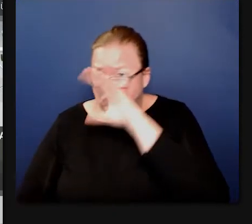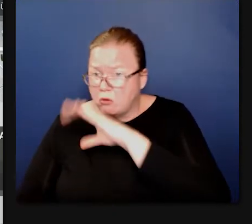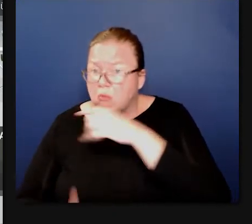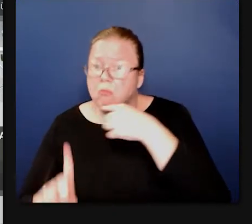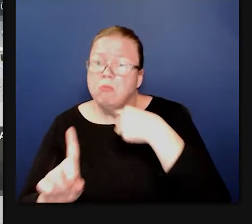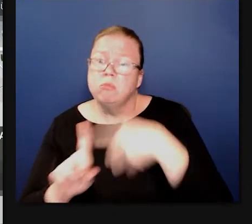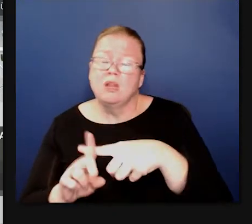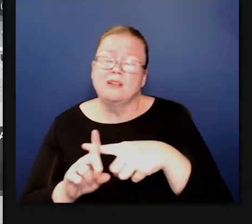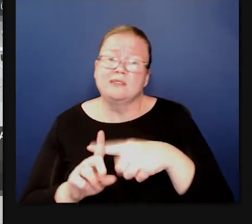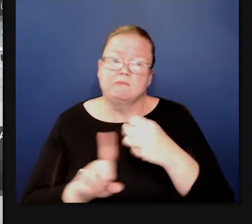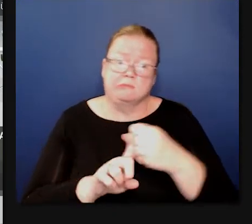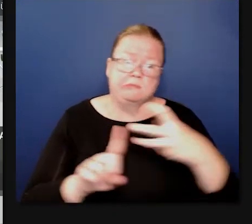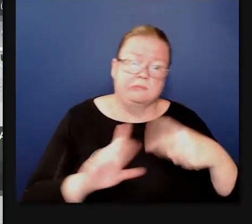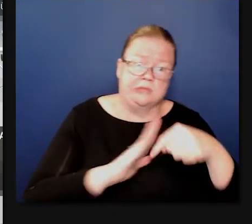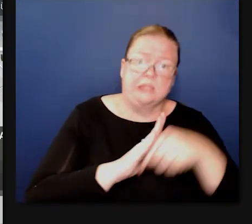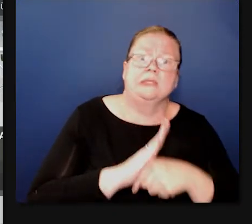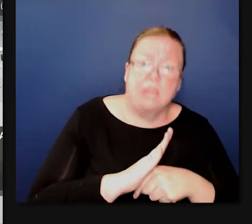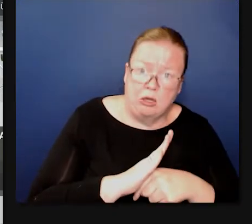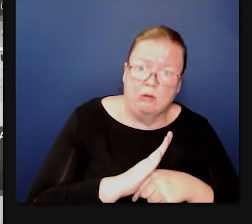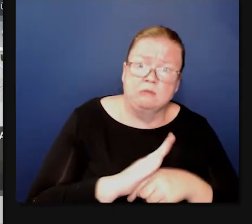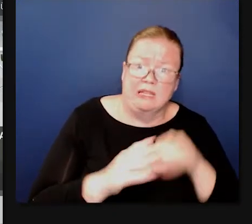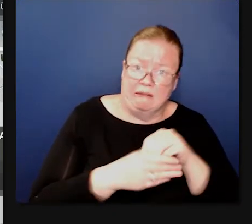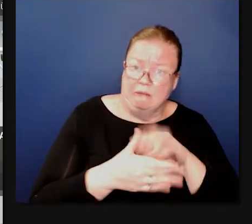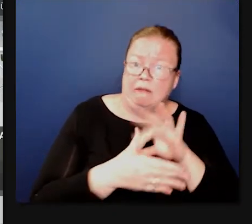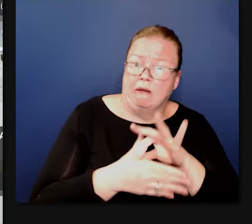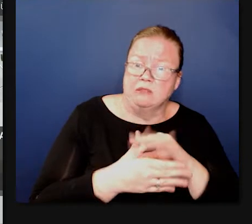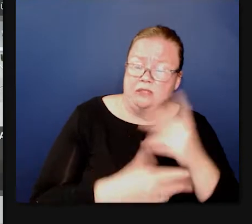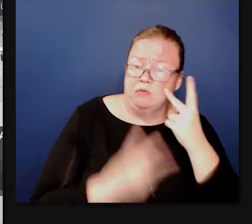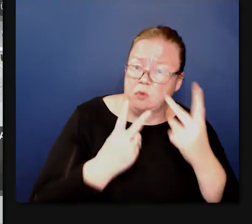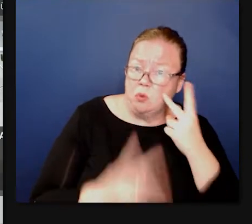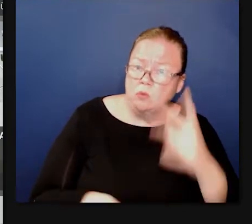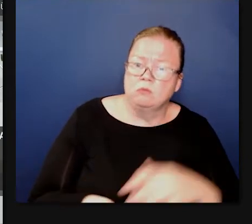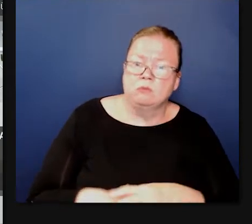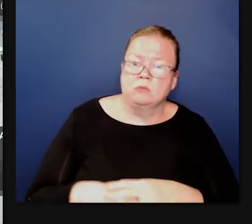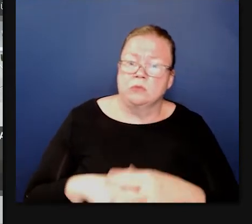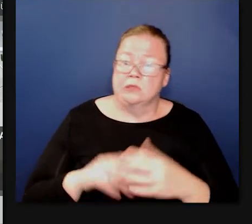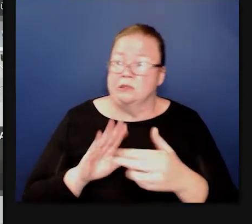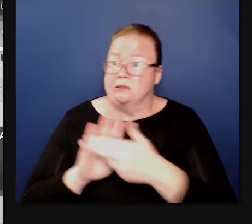as well as that detailed in content, view, tags and filters.